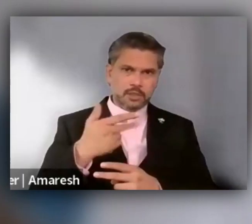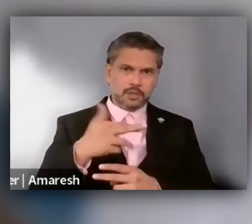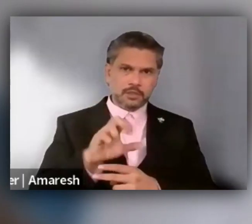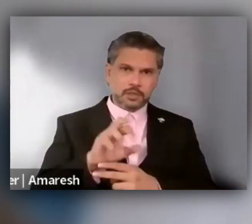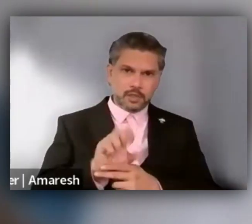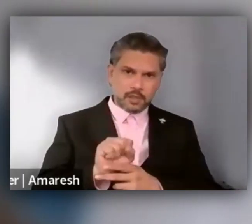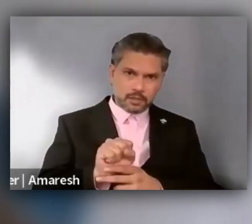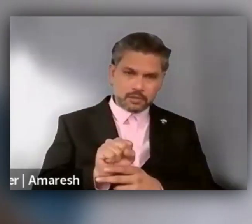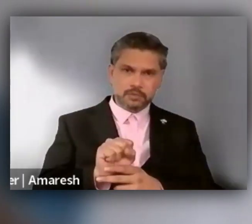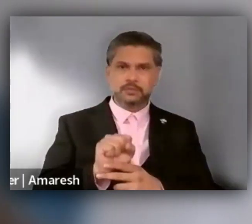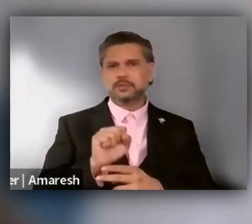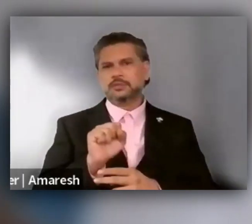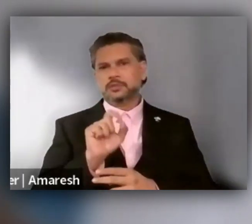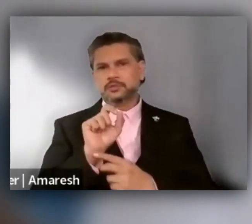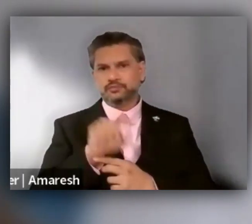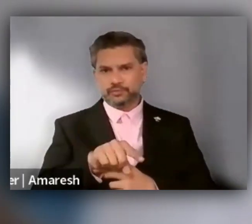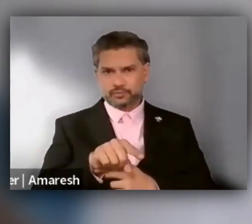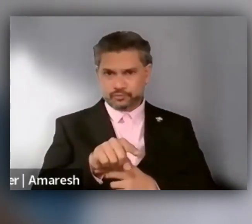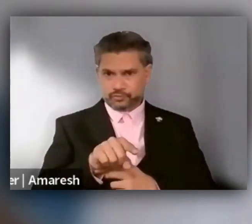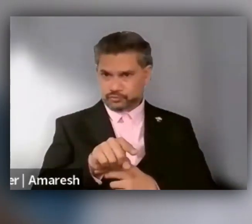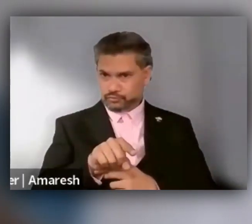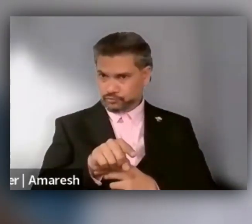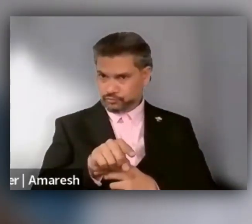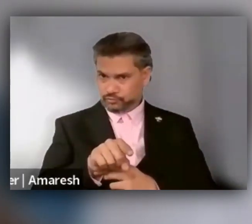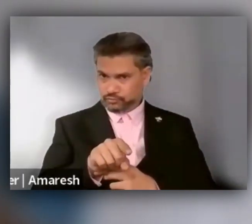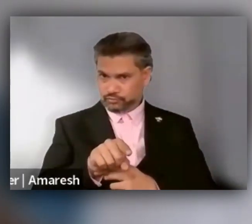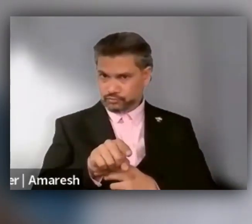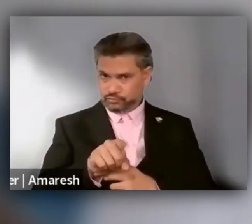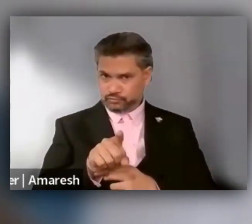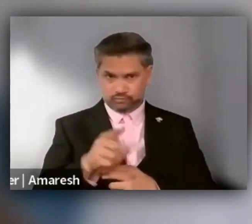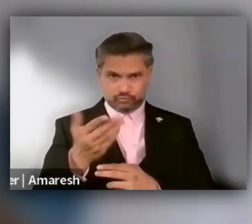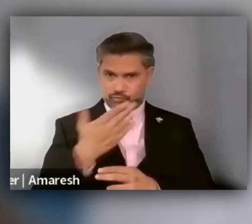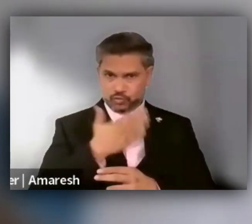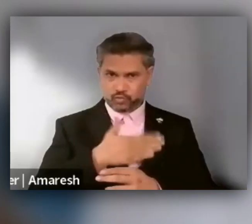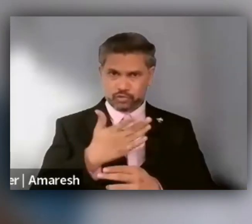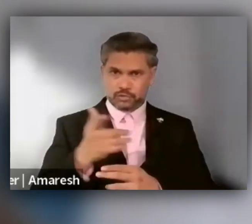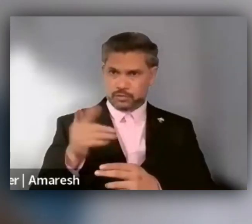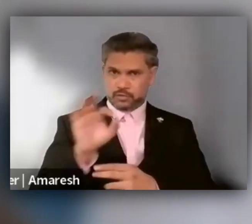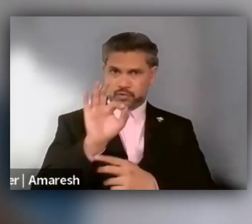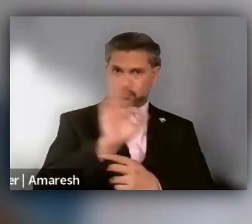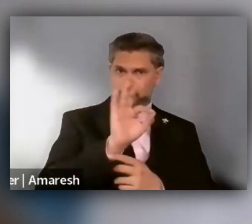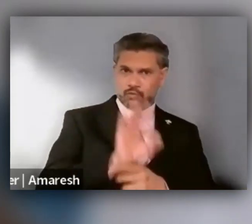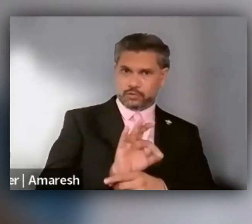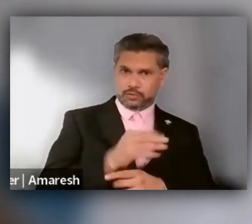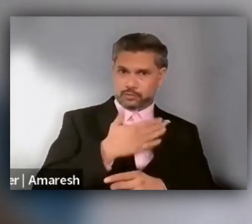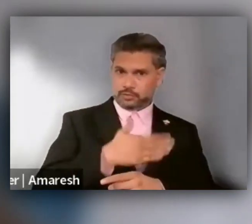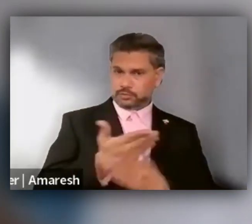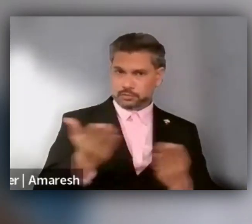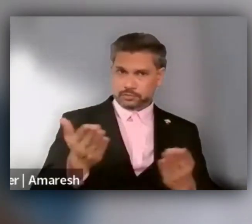I see, for instance, Charles Hall that says something. Do you want to put in the form of the question for the speakers?